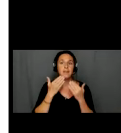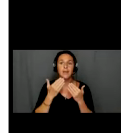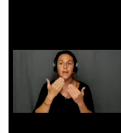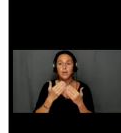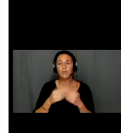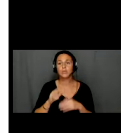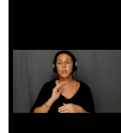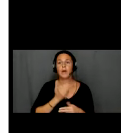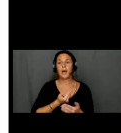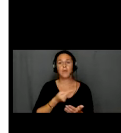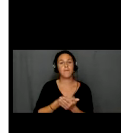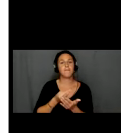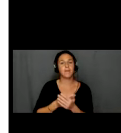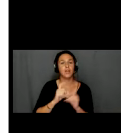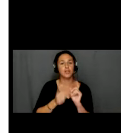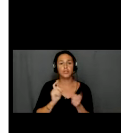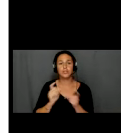funders sigma, Cdph.